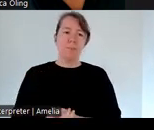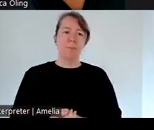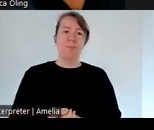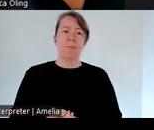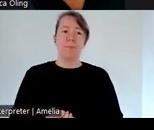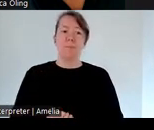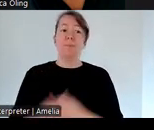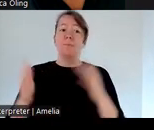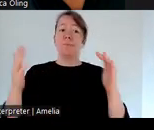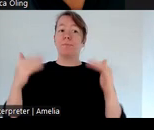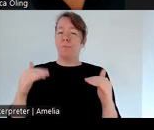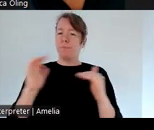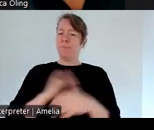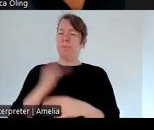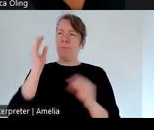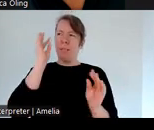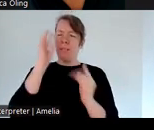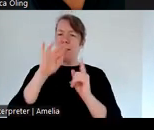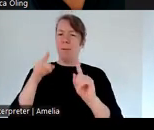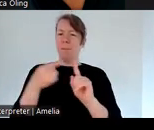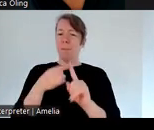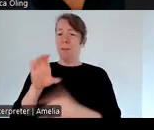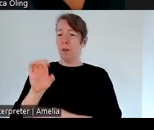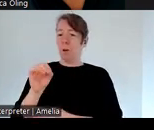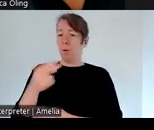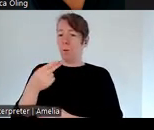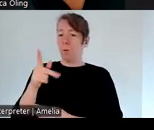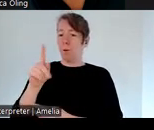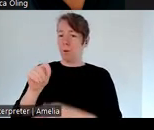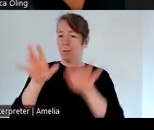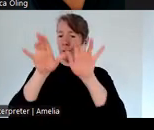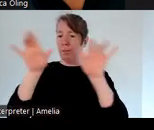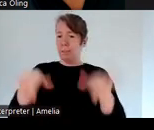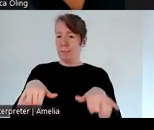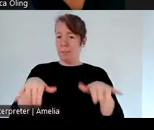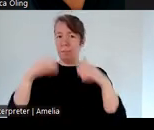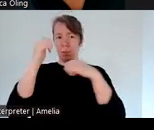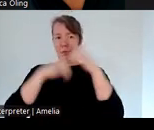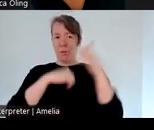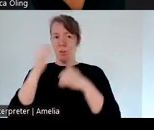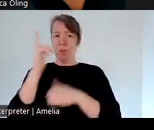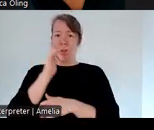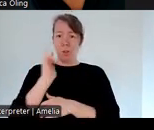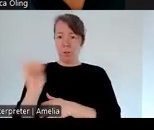We had to think about our cohort structure, and this is where I'm going to try to multitask